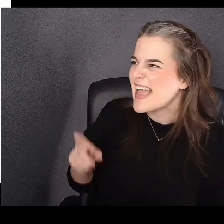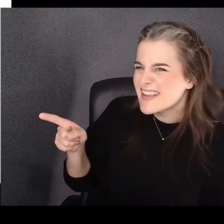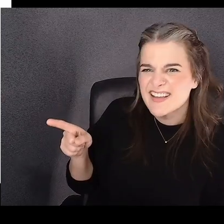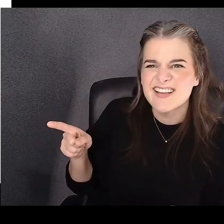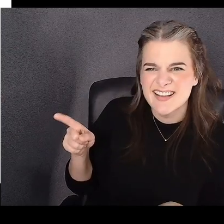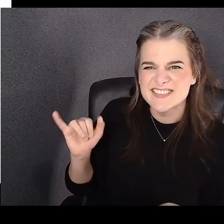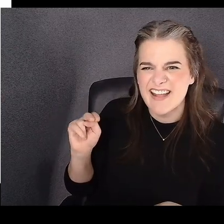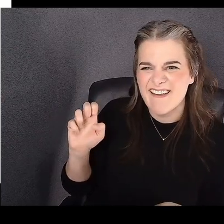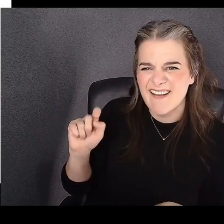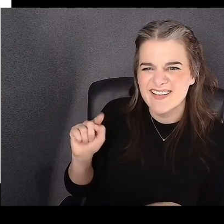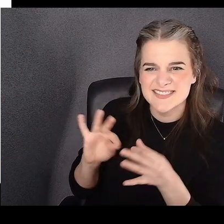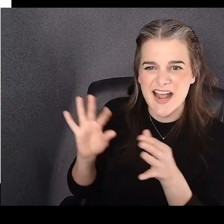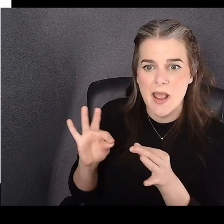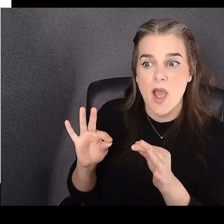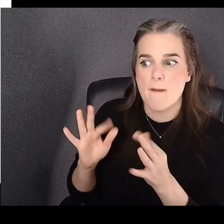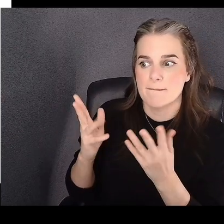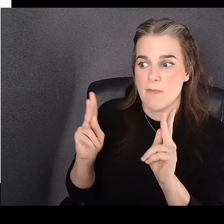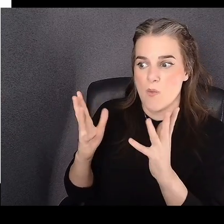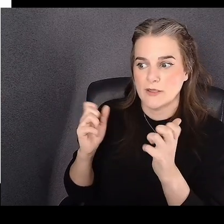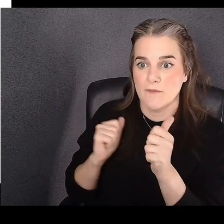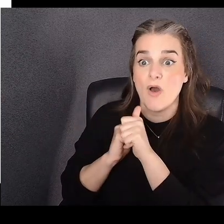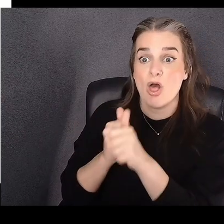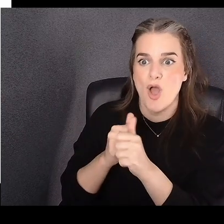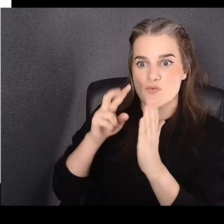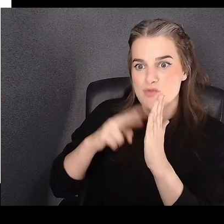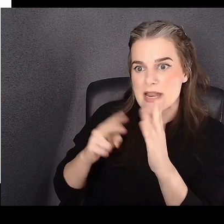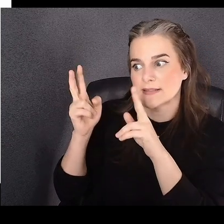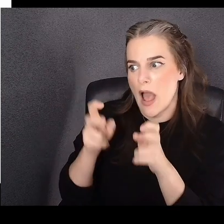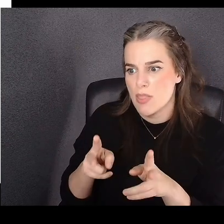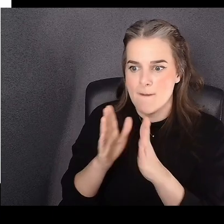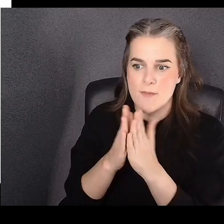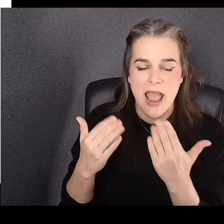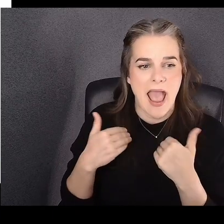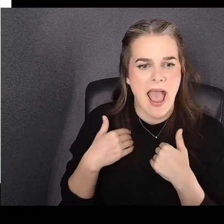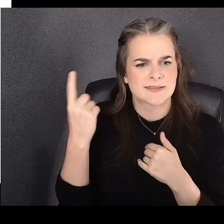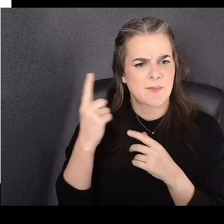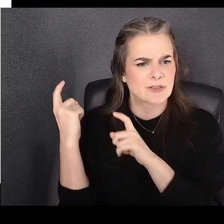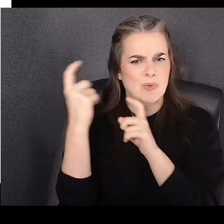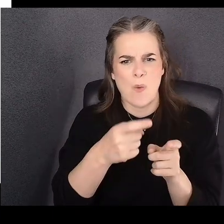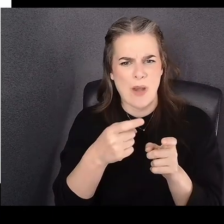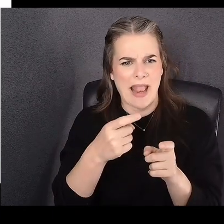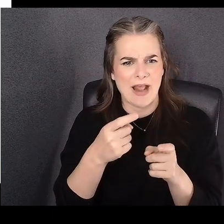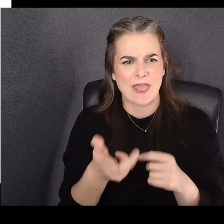So we even had somebody donate three touch screen computers.